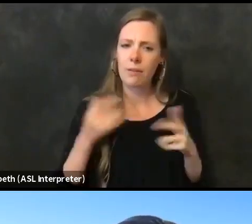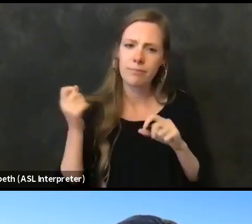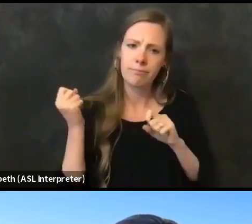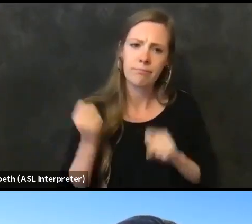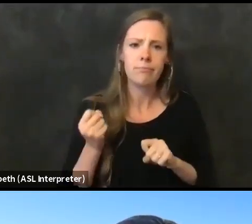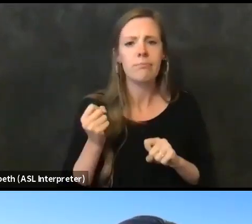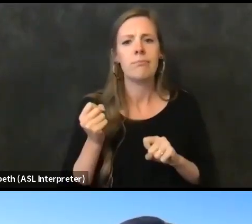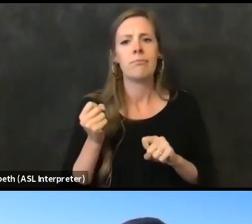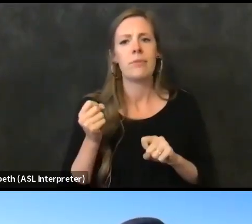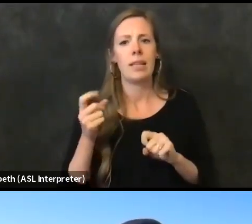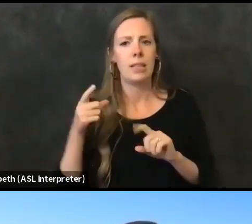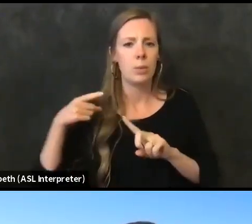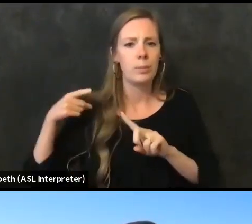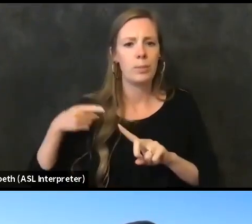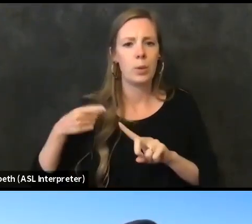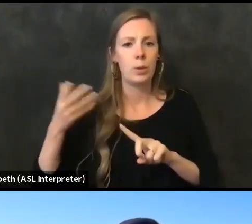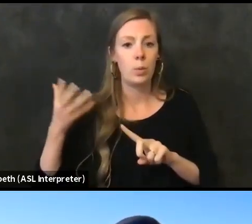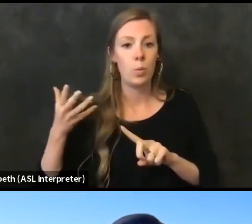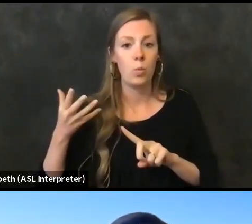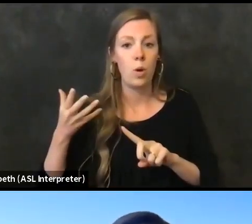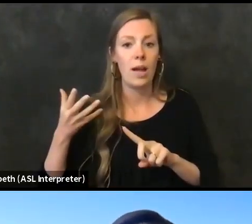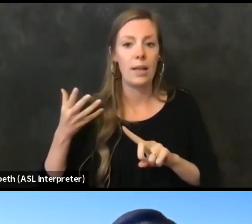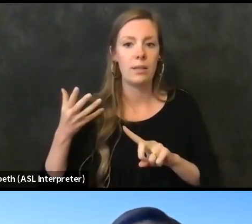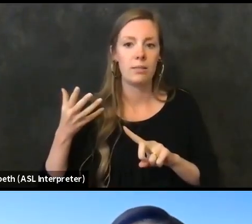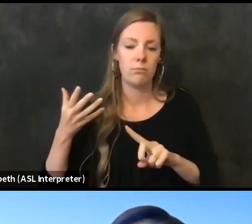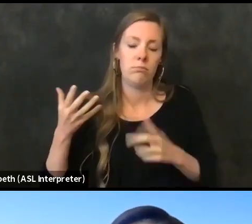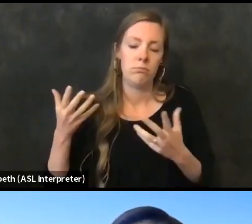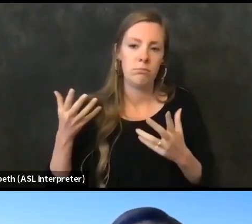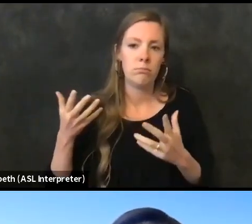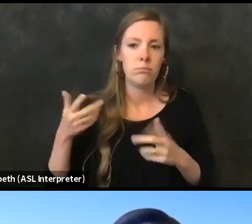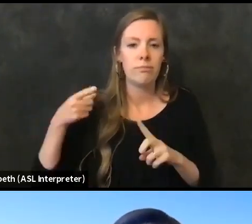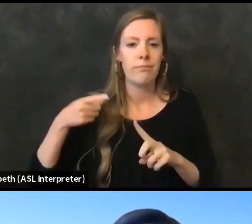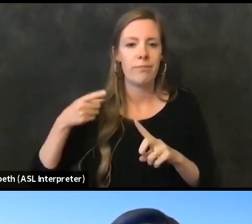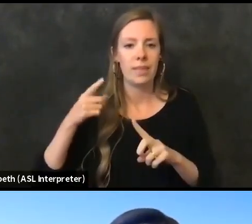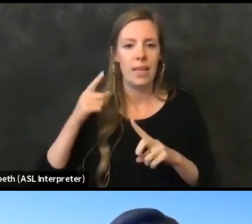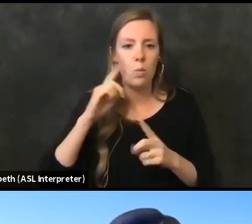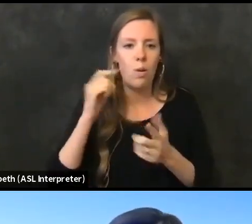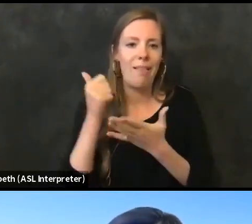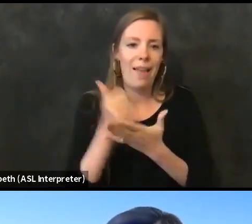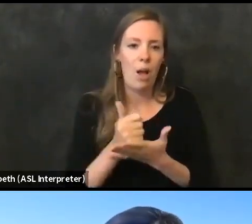going to deal with is of all random things, it's the data transfer.